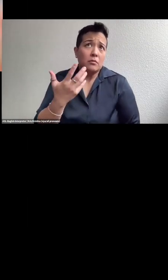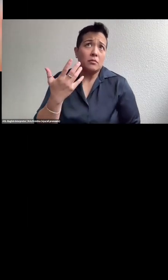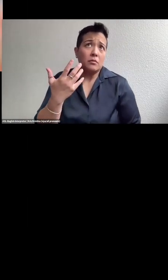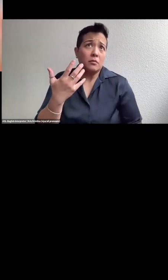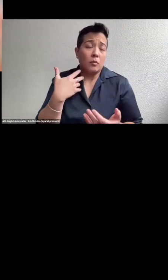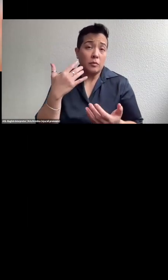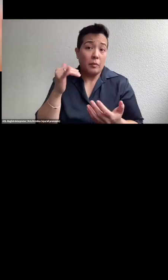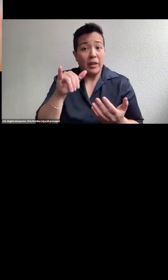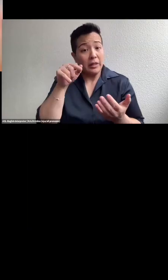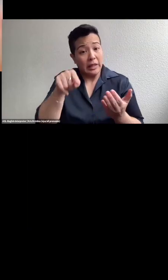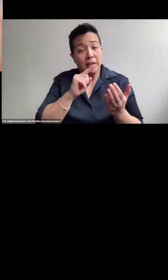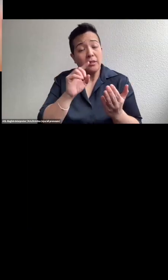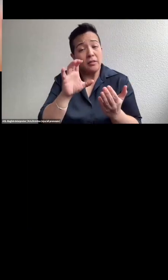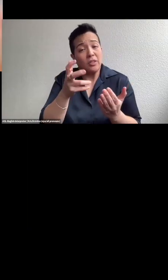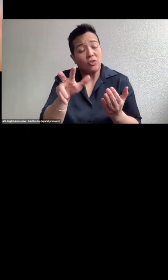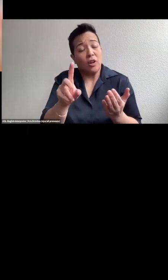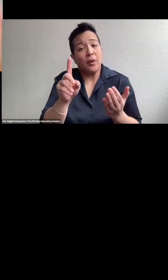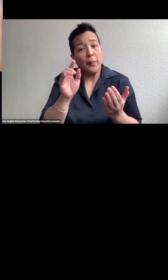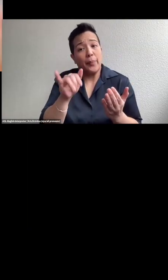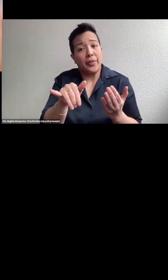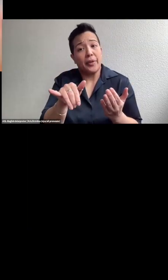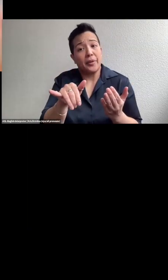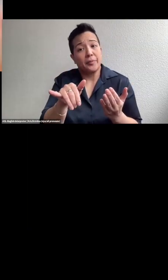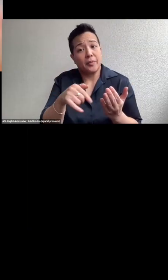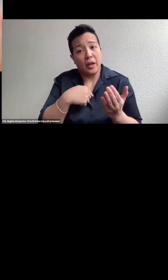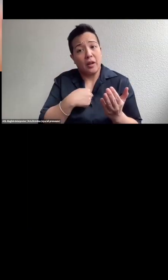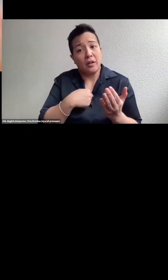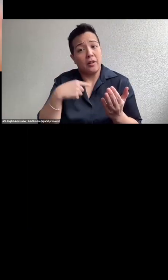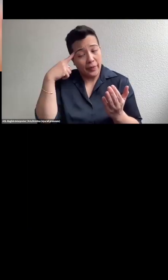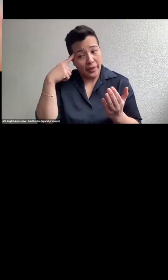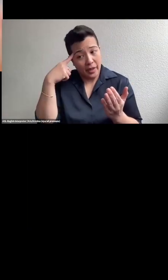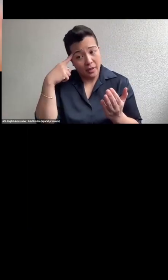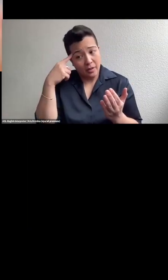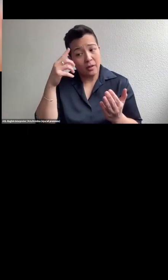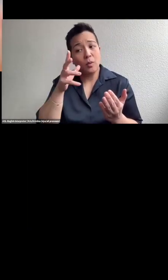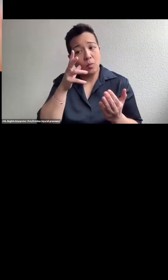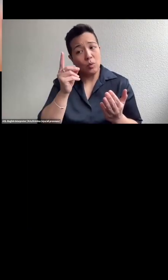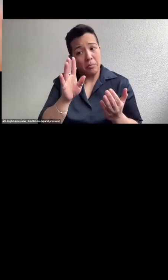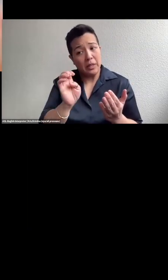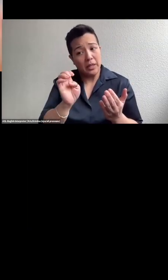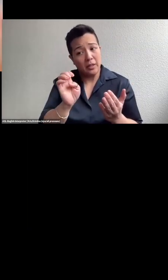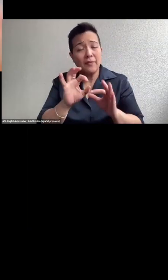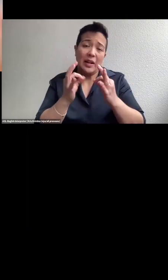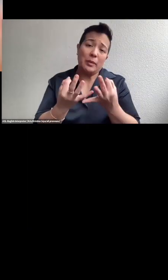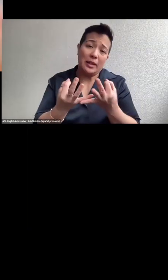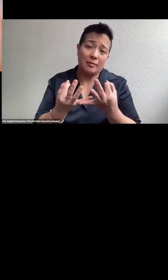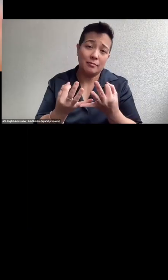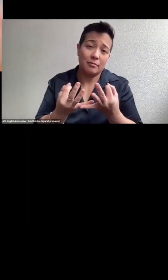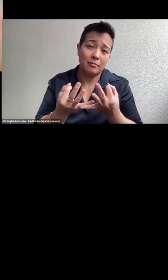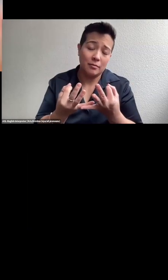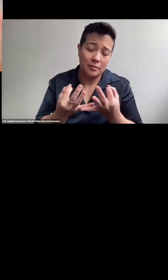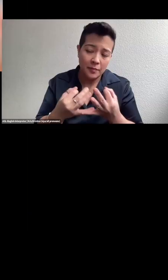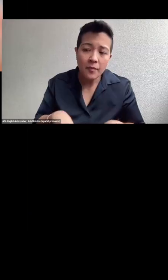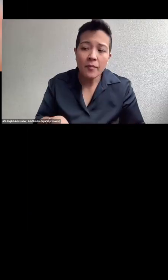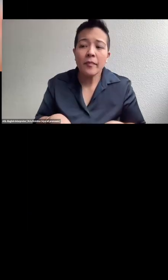child that I think would be family, that I think